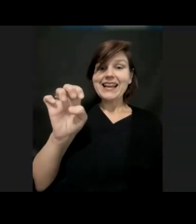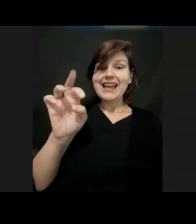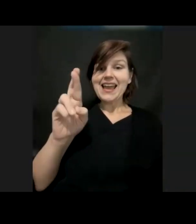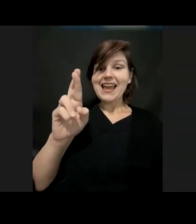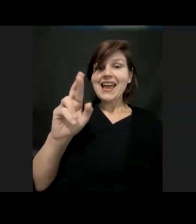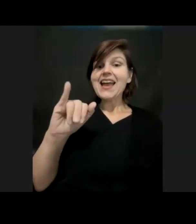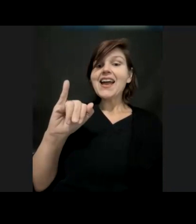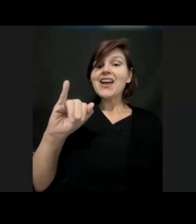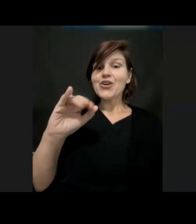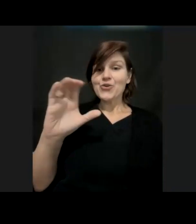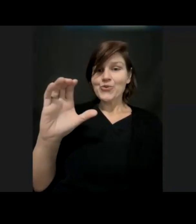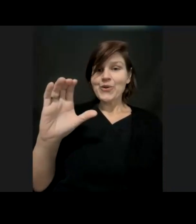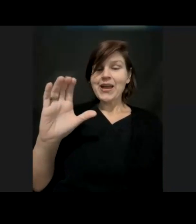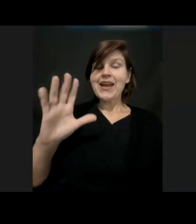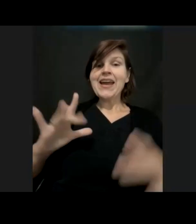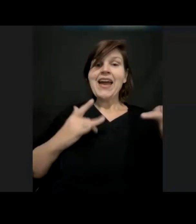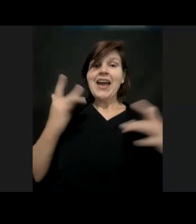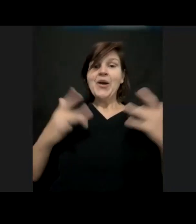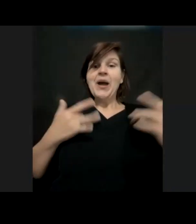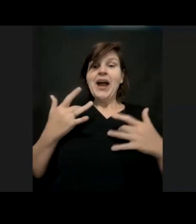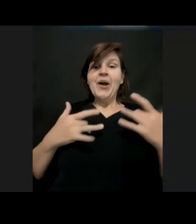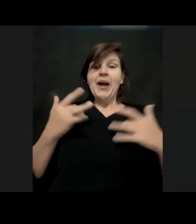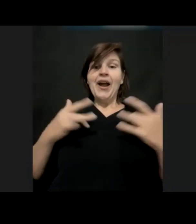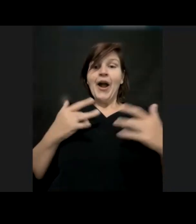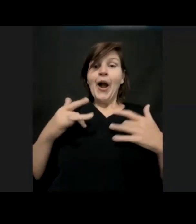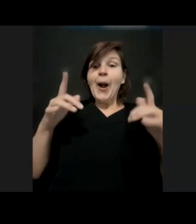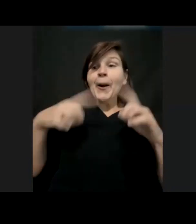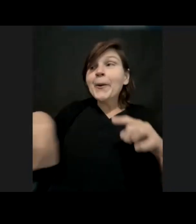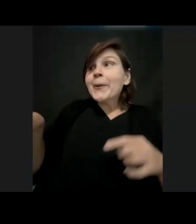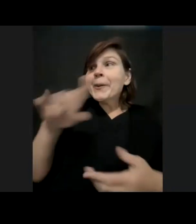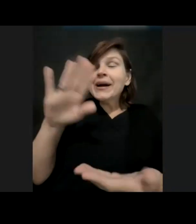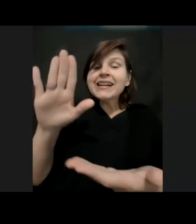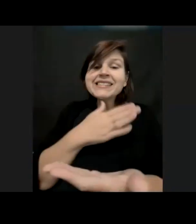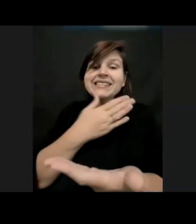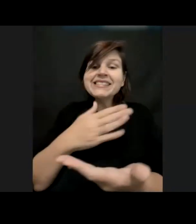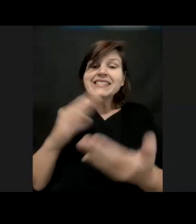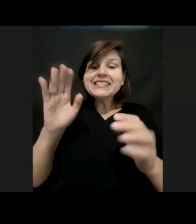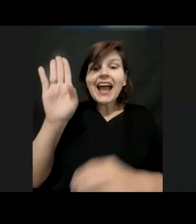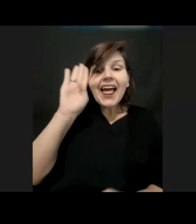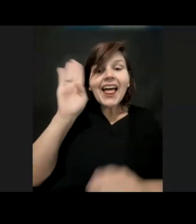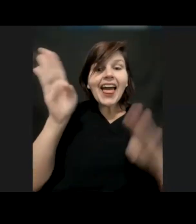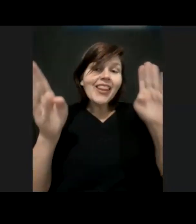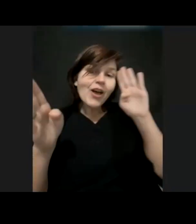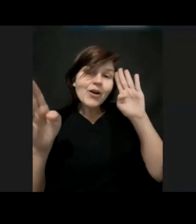Here we go! Everybody! With me for Eric! Hello, hello, hello, Eric!